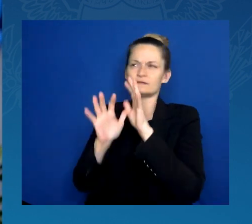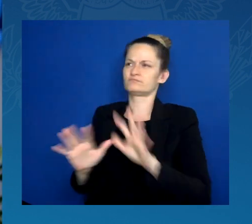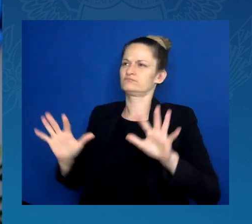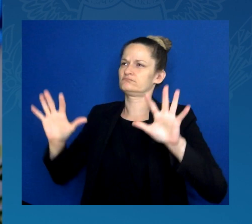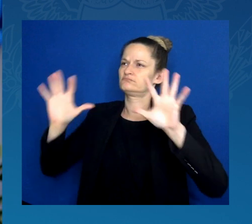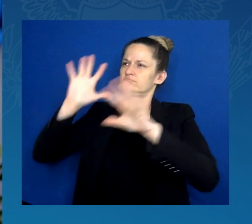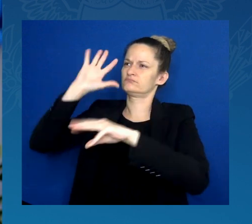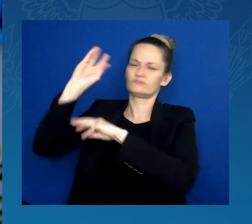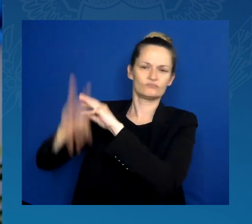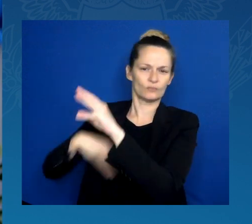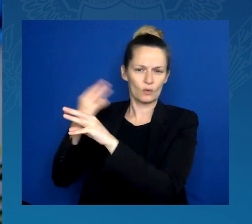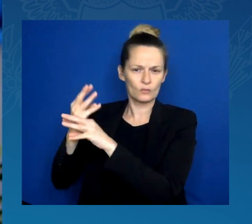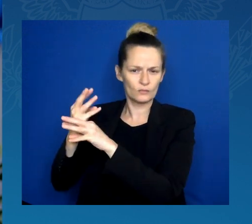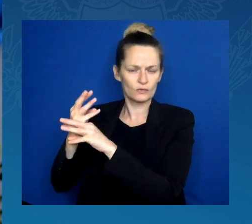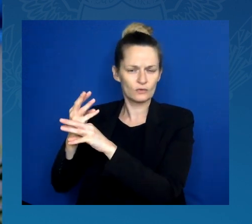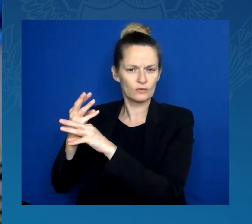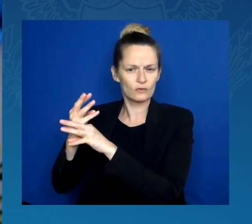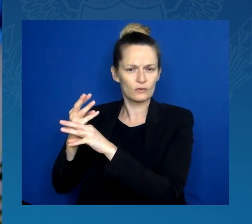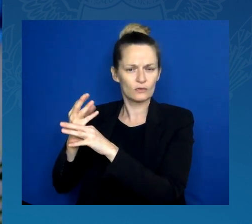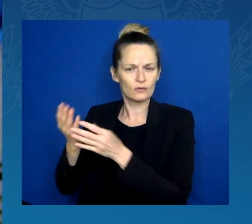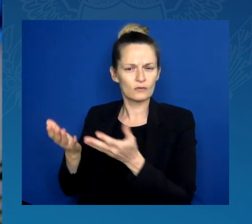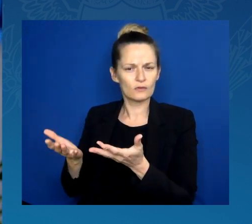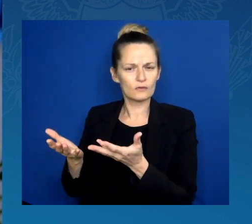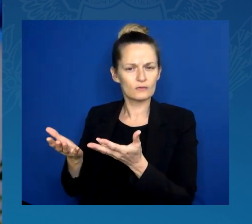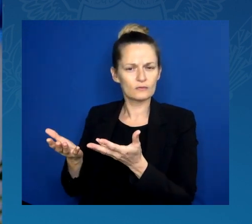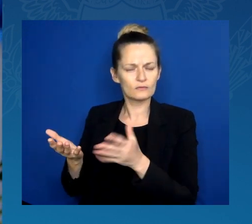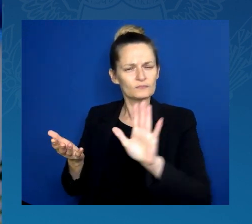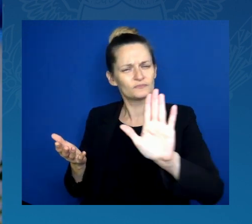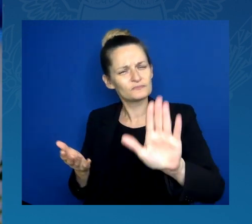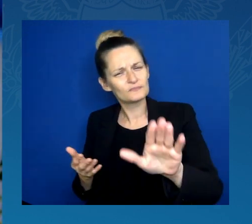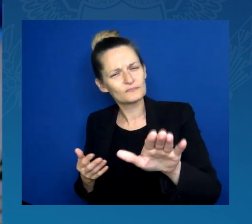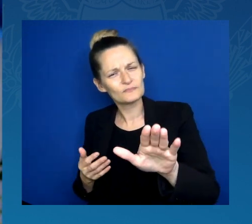And I'm going to tell you something. I -- I have now, as Vice President,